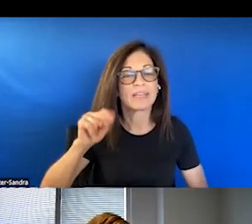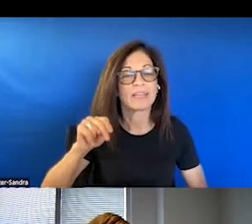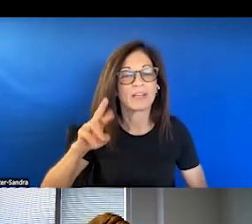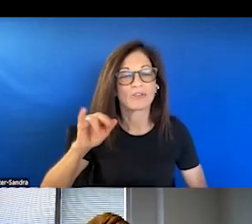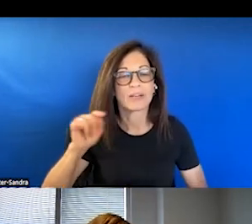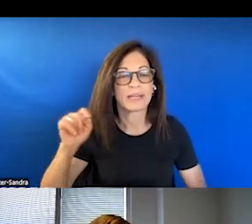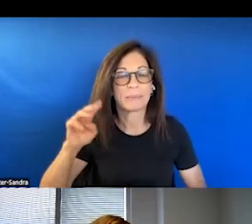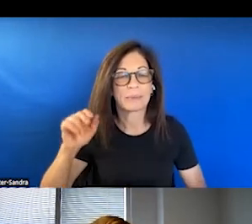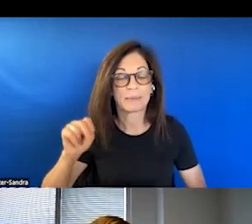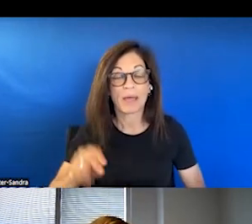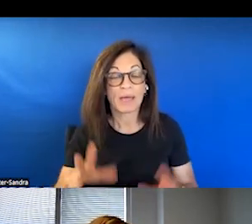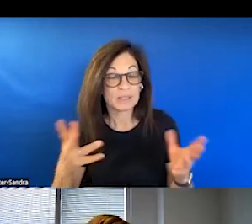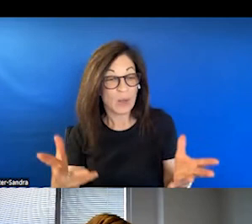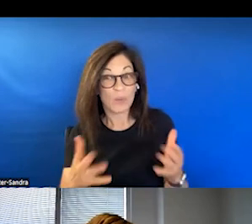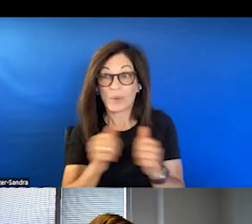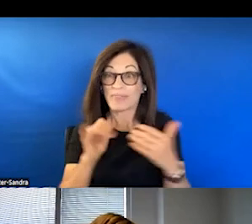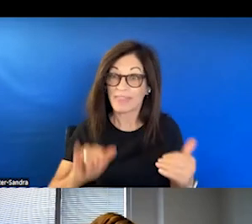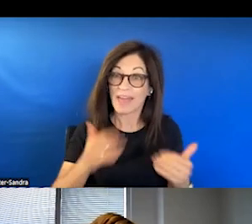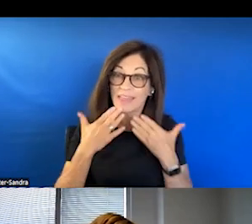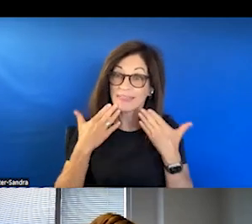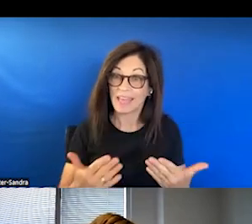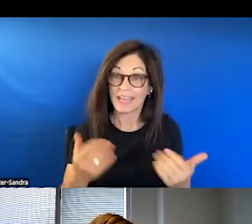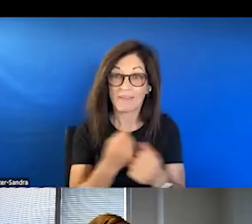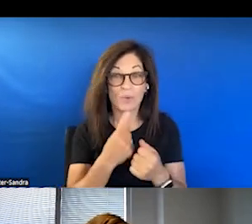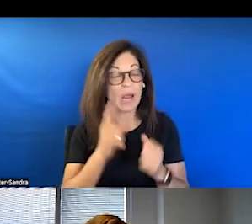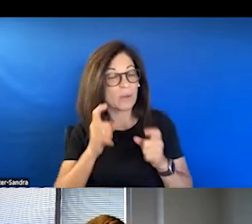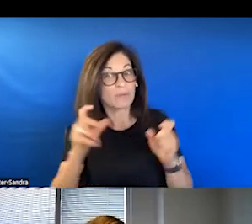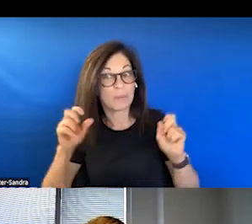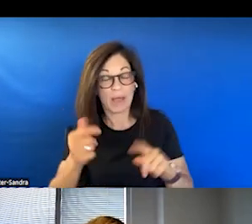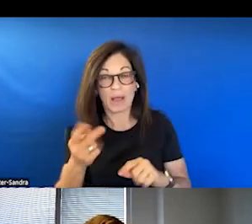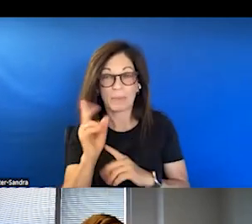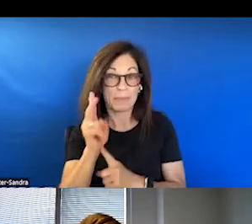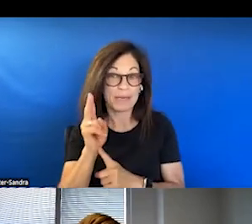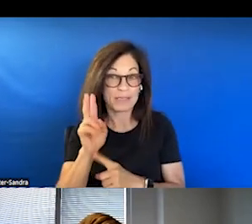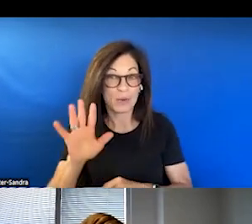YOU BACK A COUPLE MINUTE OF YOUR DAY. KAREN, NOTED IN THE CHAT THEY'RE ALWAYS LOOKING FOR